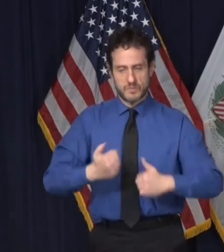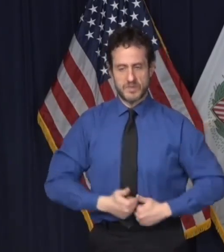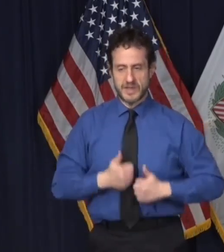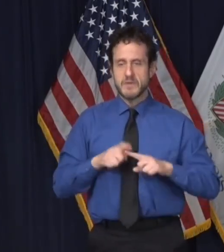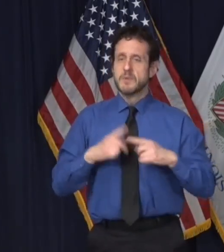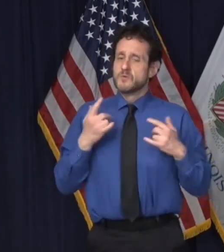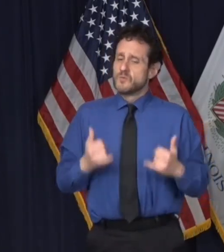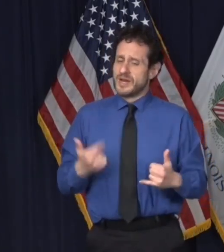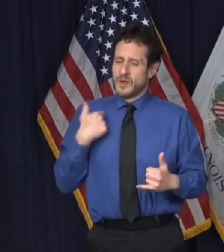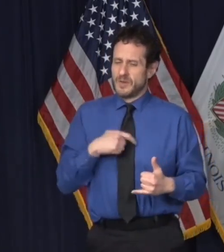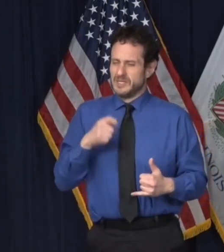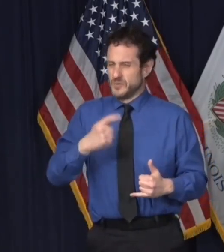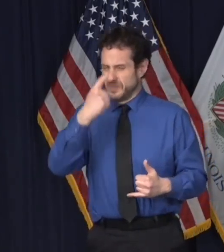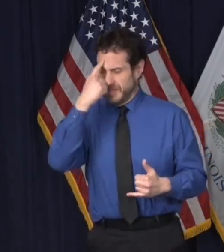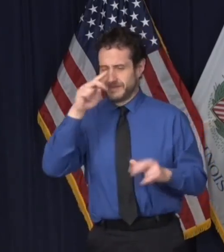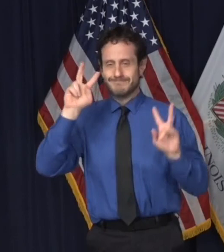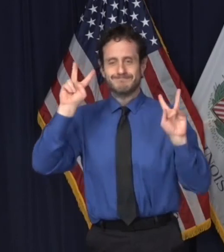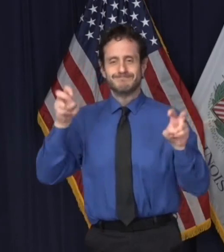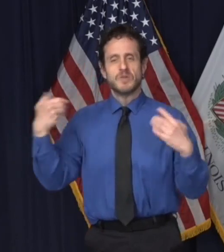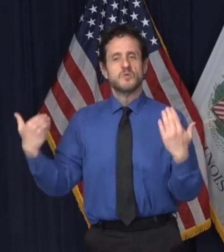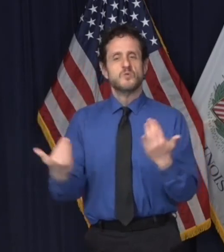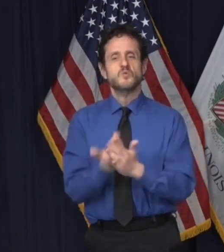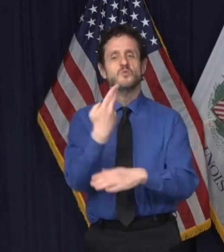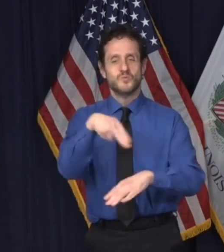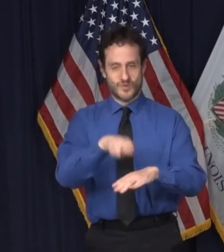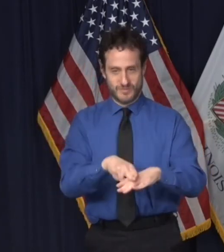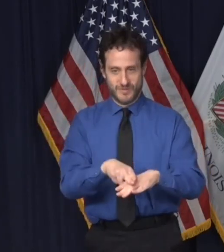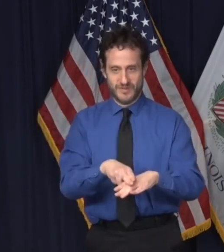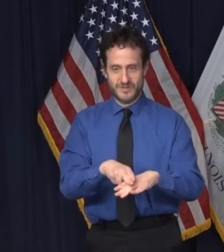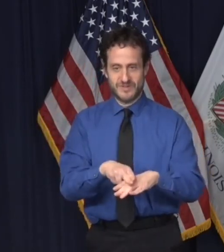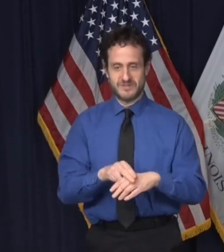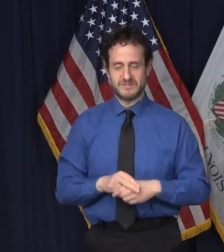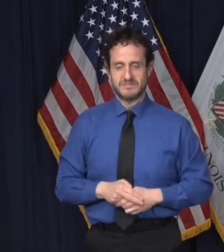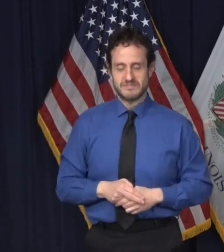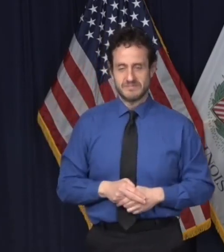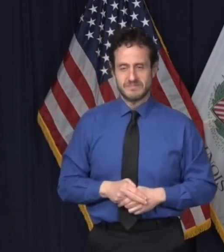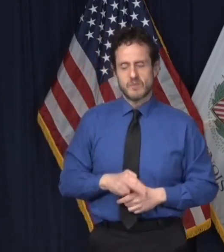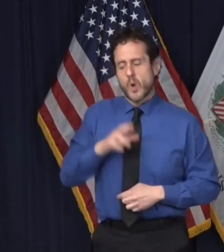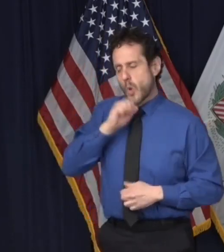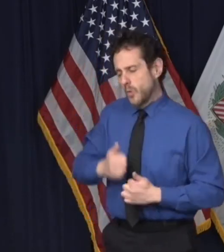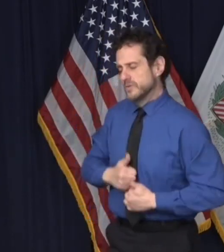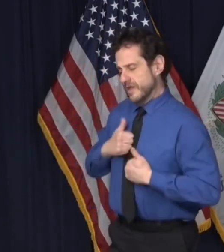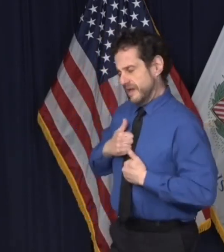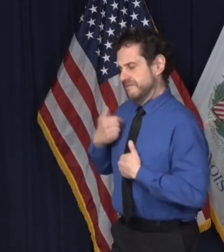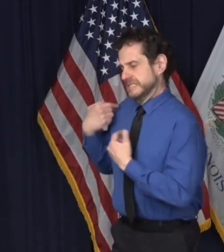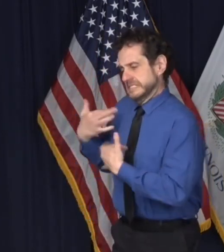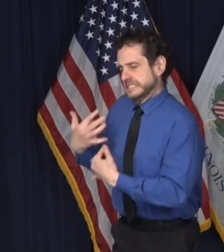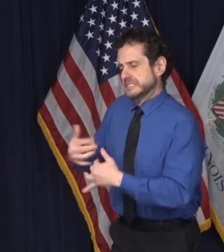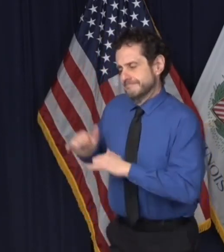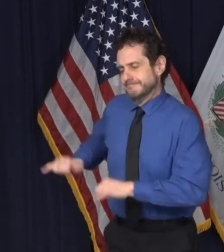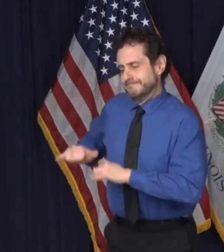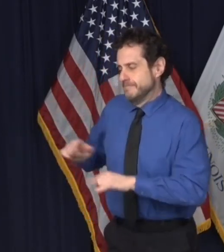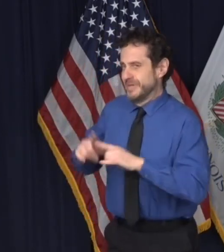WHAT WE HAVE TO DO IS TO DESIGN A NEW NORMAL. A WAY OF LIFE TO CARRY US TO THE OTHER SIDE, AND WHILE THAT DAY